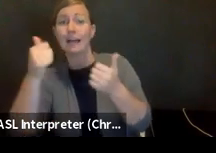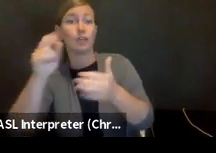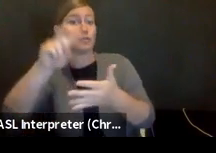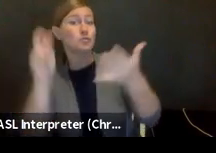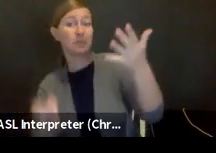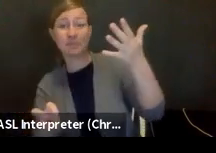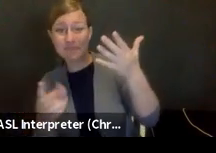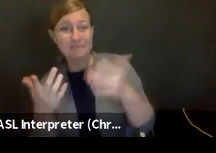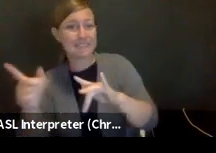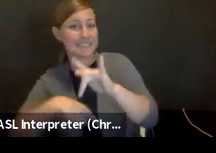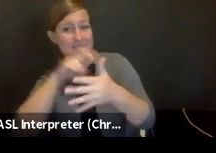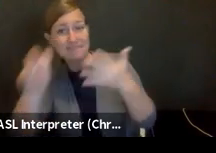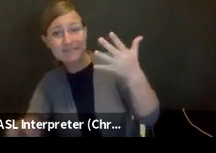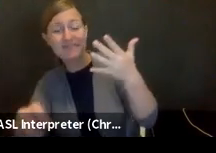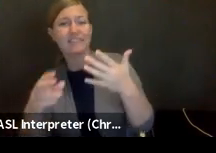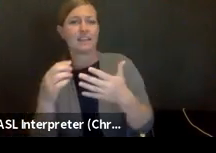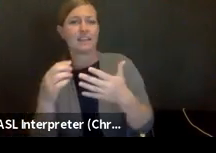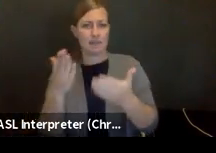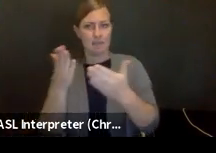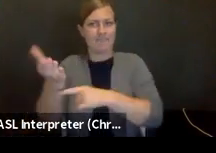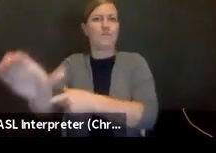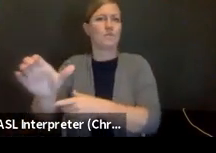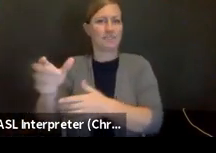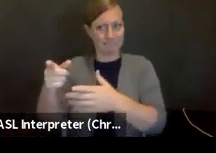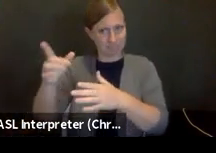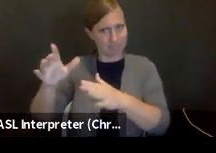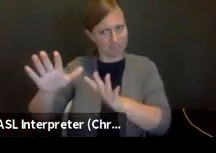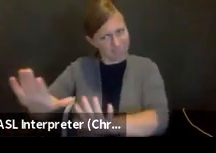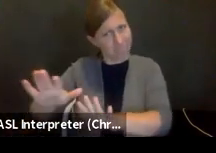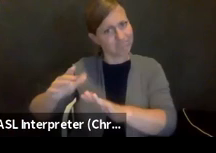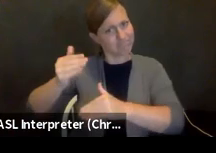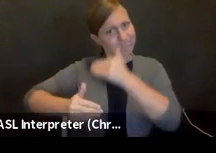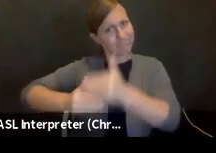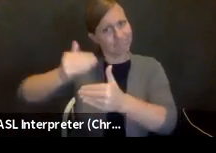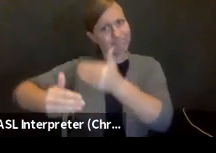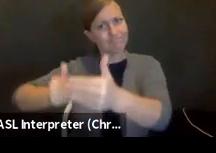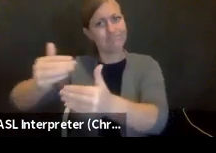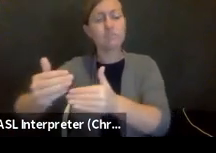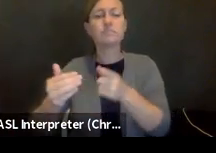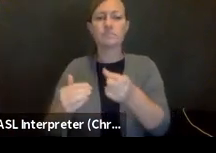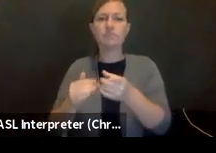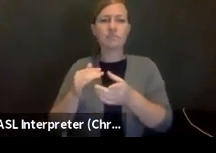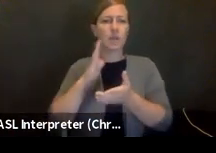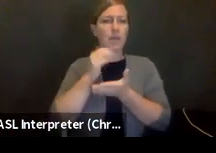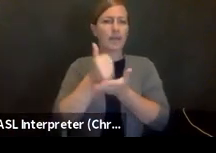ESD 189 - Amy Colburn: Maybe there's something that you really want them to do before they move on. So this will just let it so everything's open